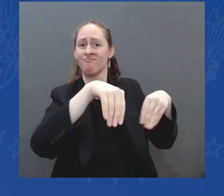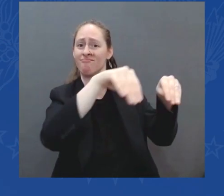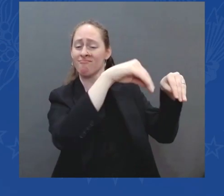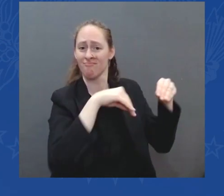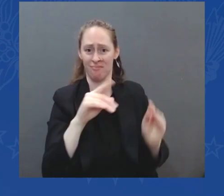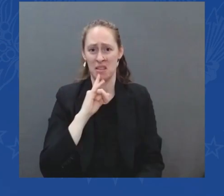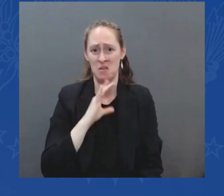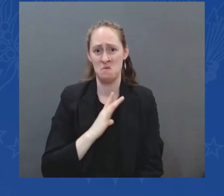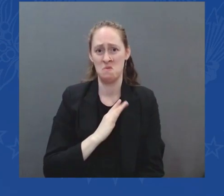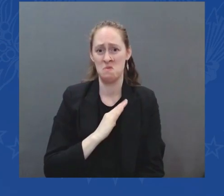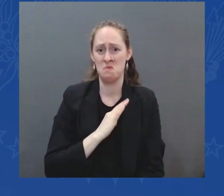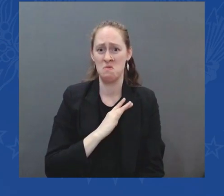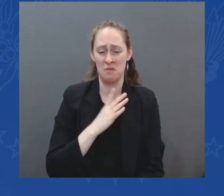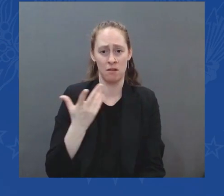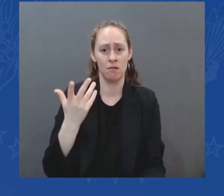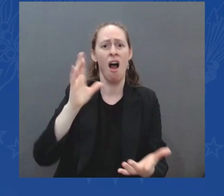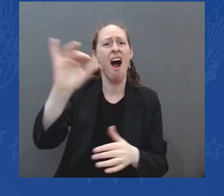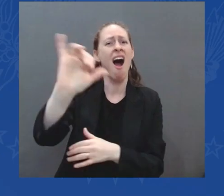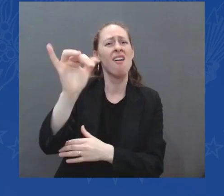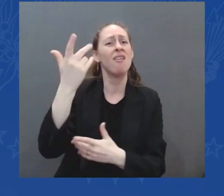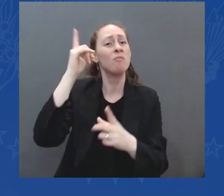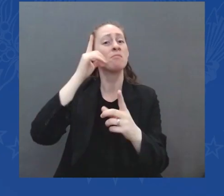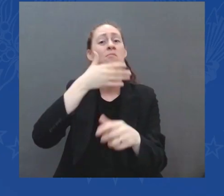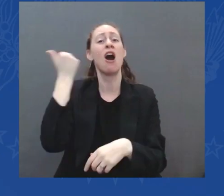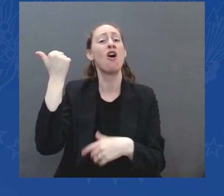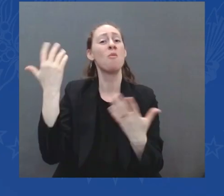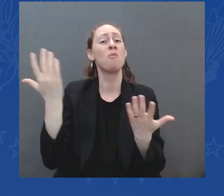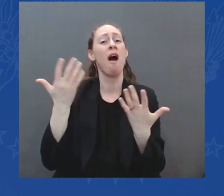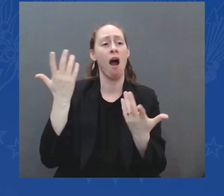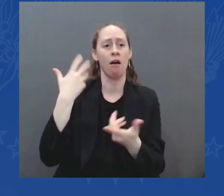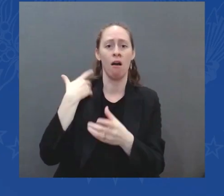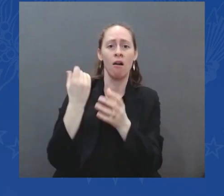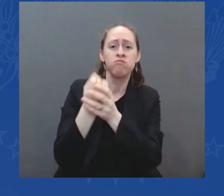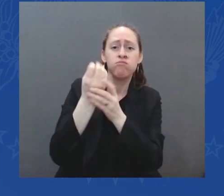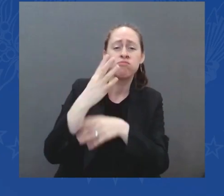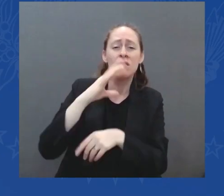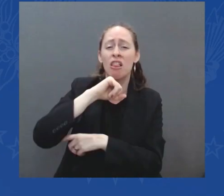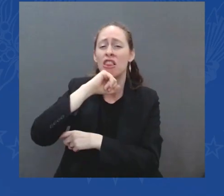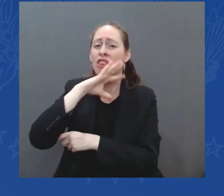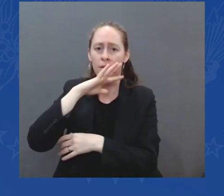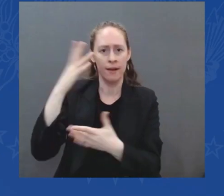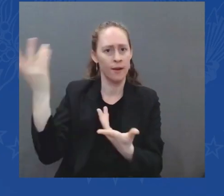I'm going to use the Defense Production Act to secure American supply chains for the critical materials